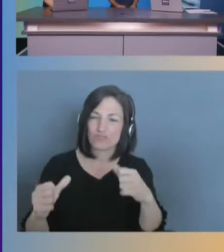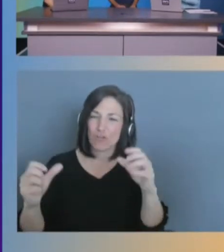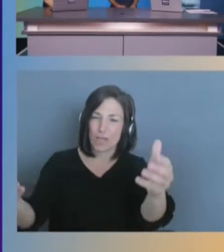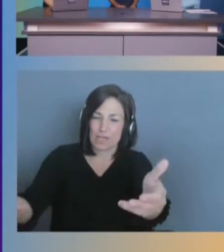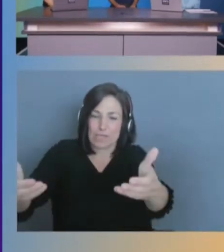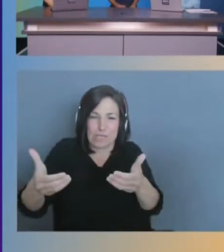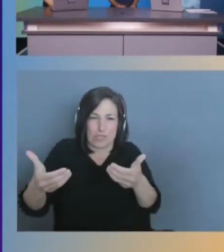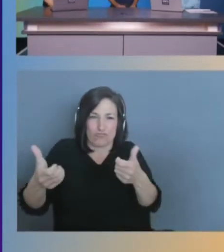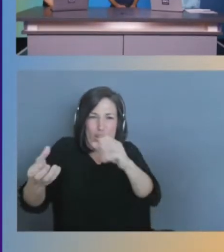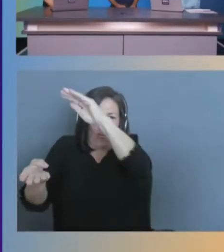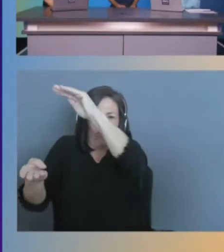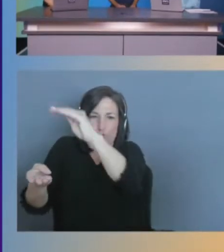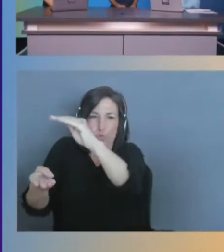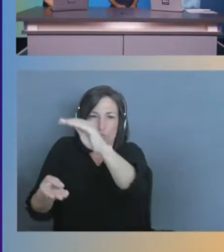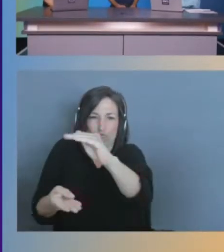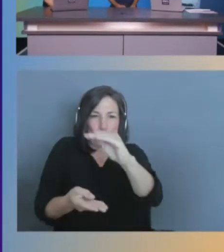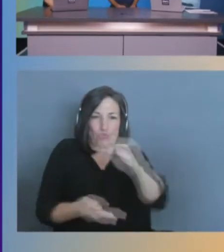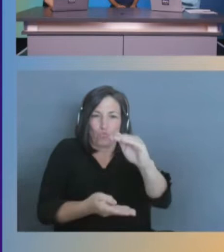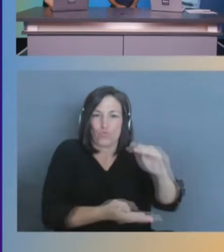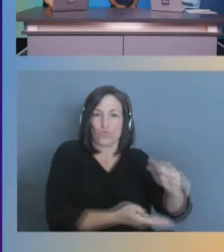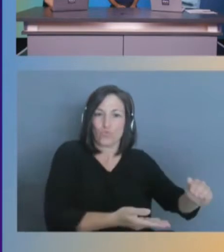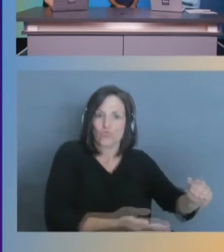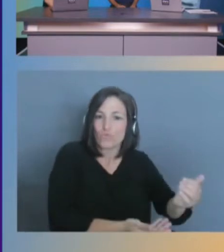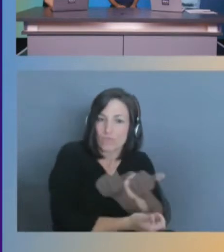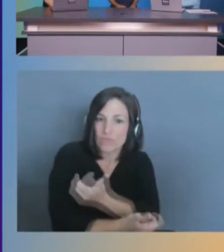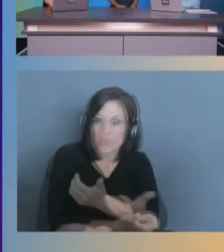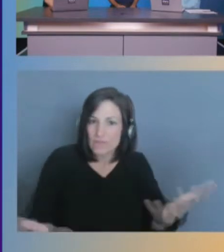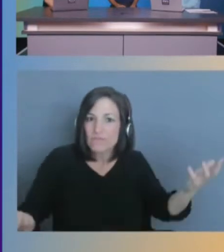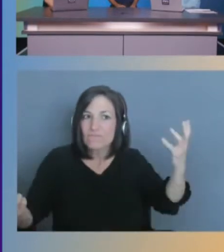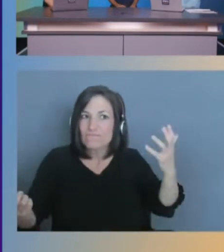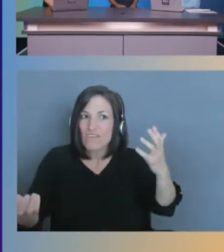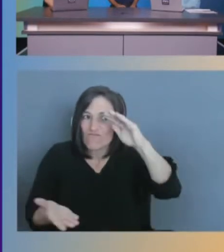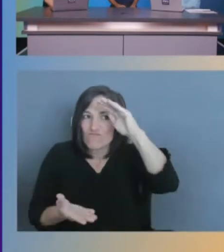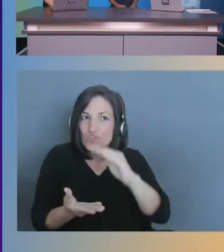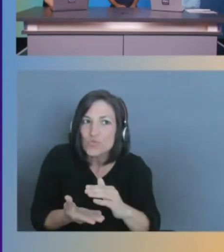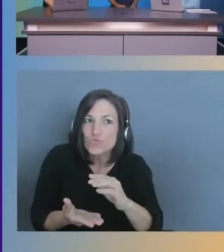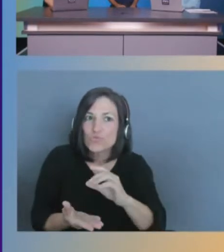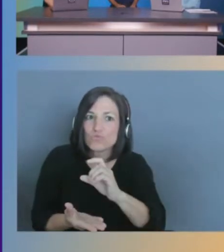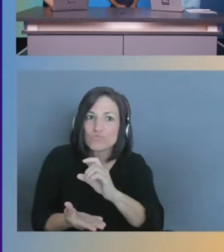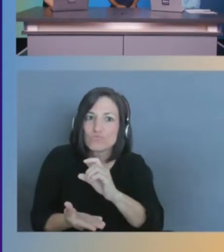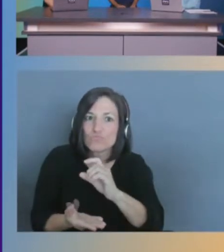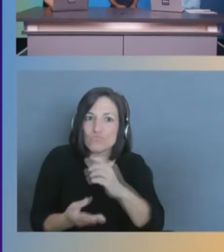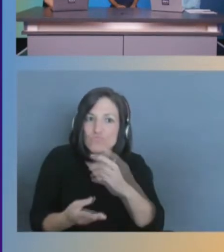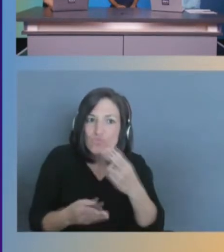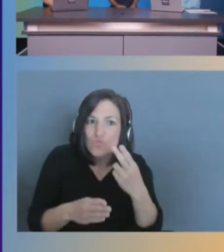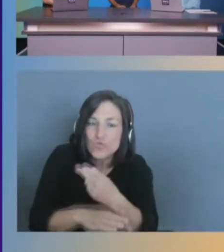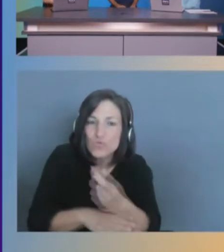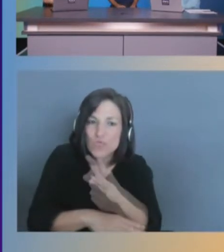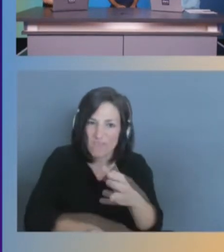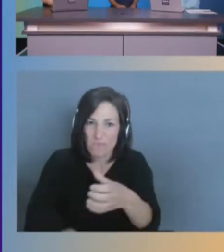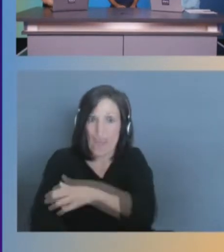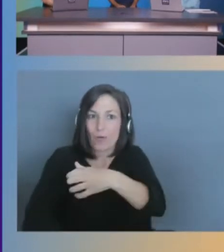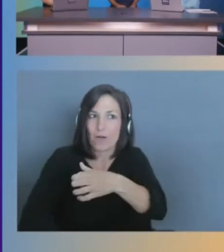that presence or that usage of power where possible. And I think that, Martin, we've heard a lot